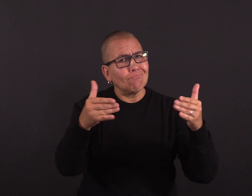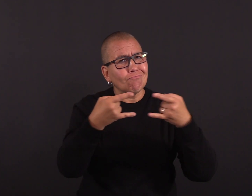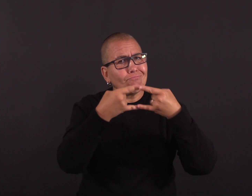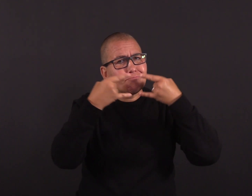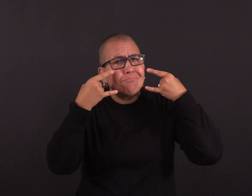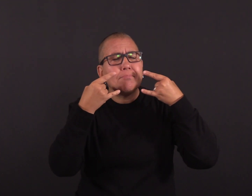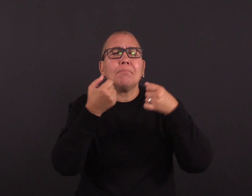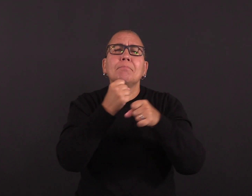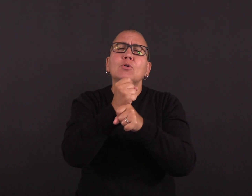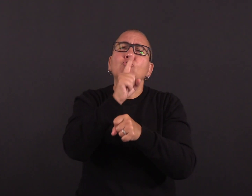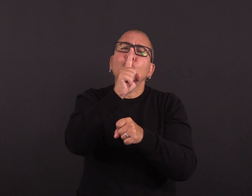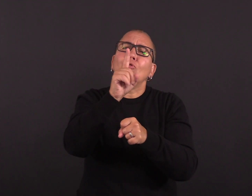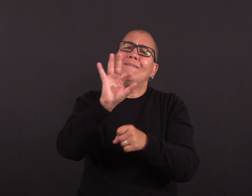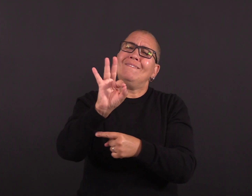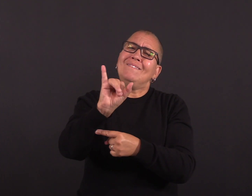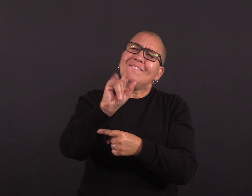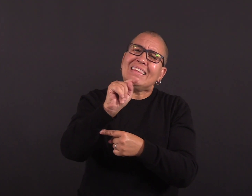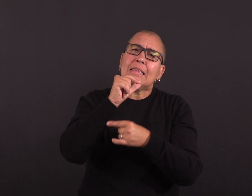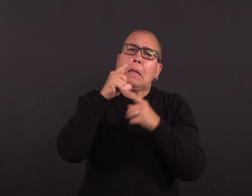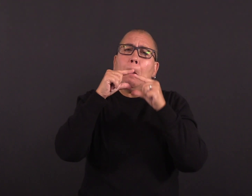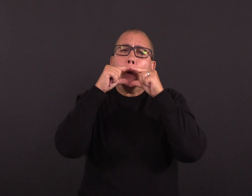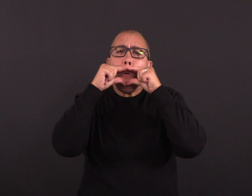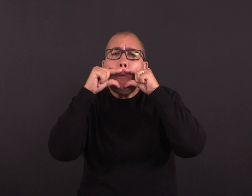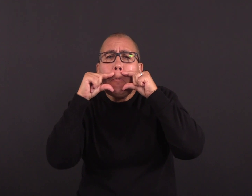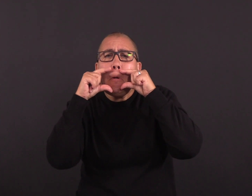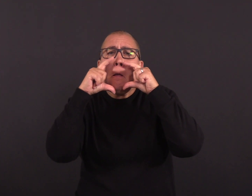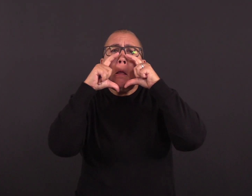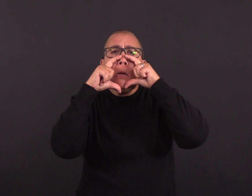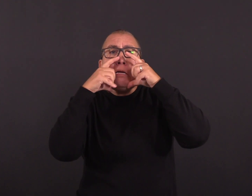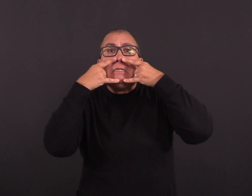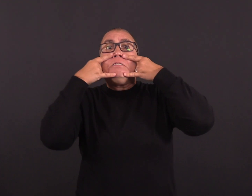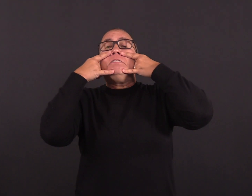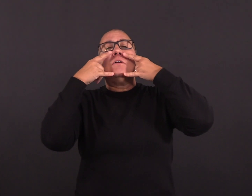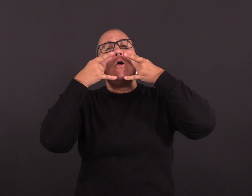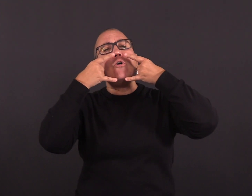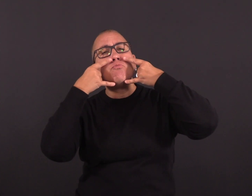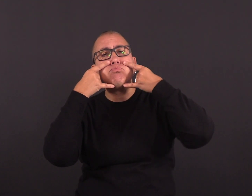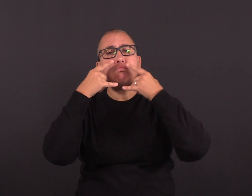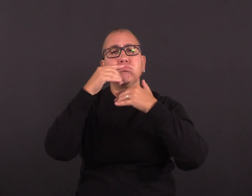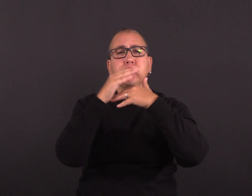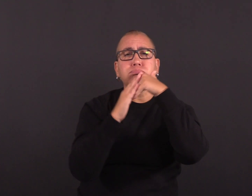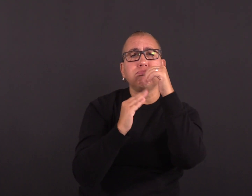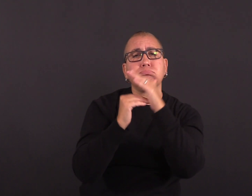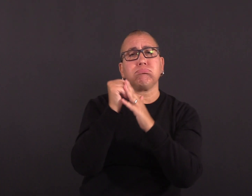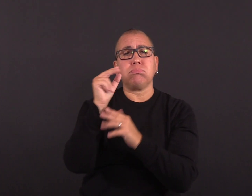kind of mask you should wear,” he added. The US Centers for Disease Control and